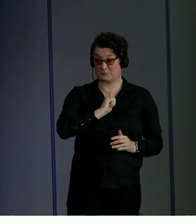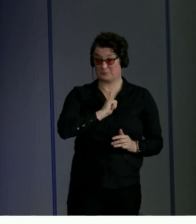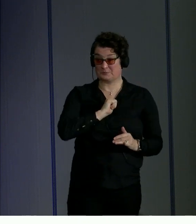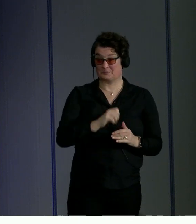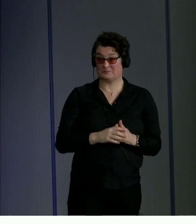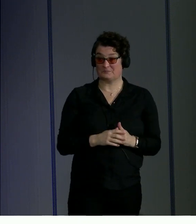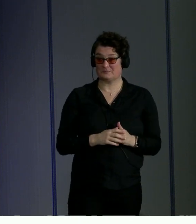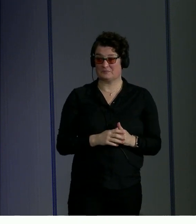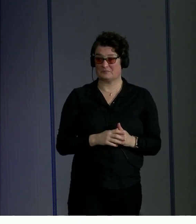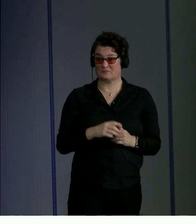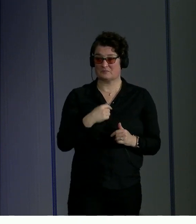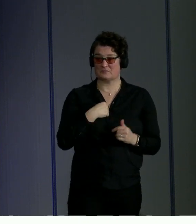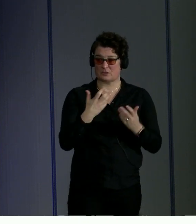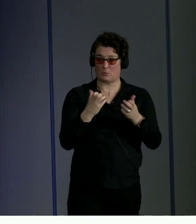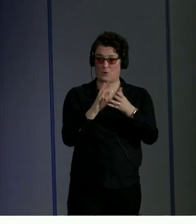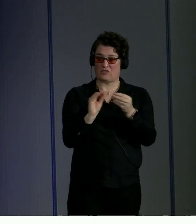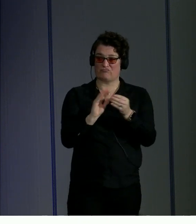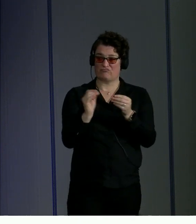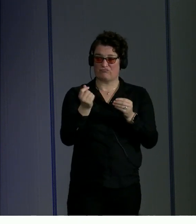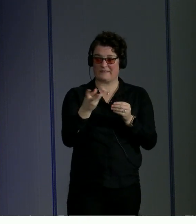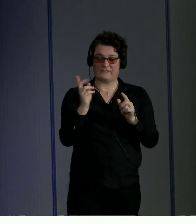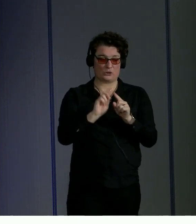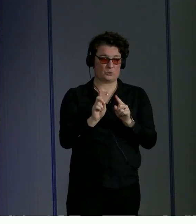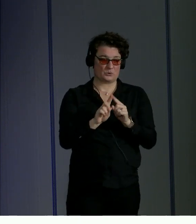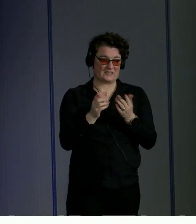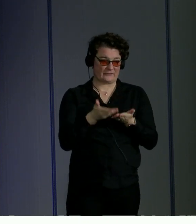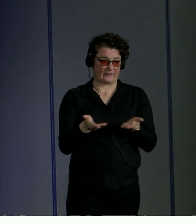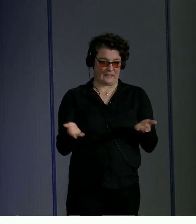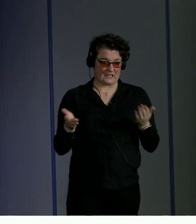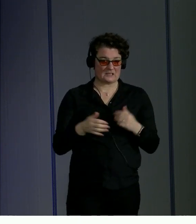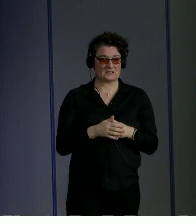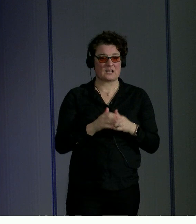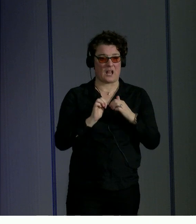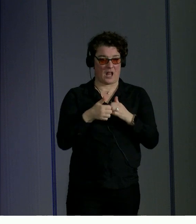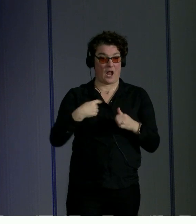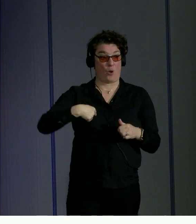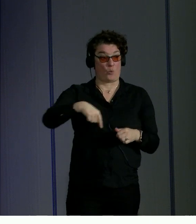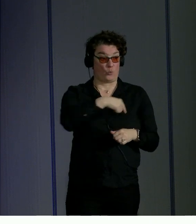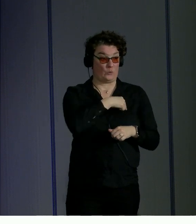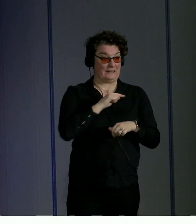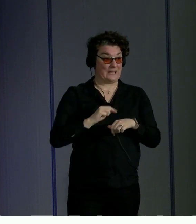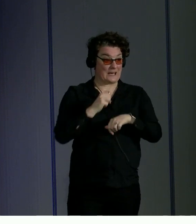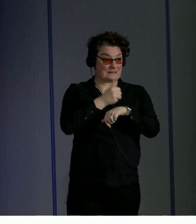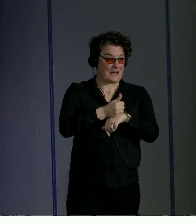you know, I want to explain a few different things, how we tend to establish a different list